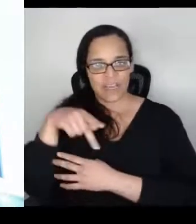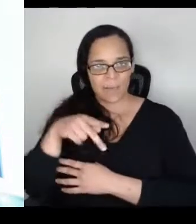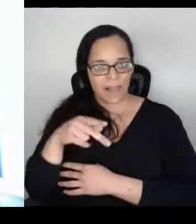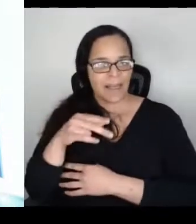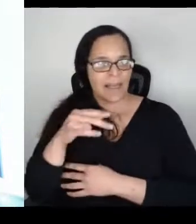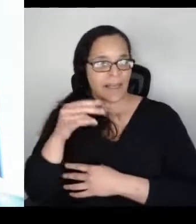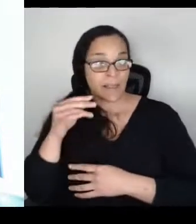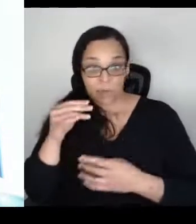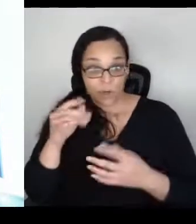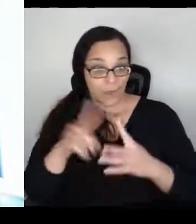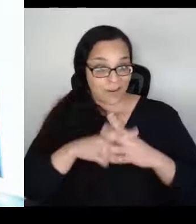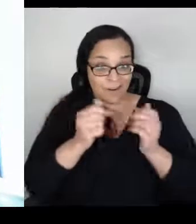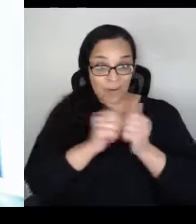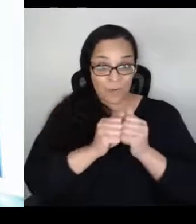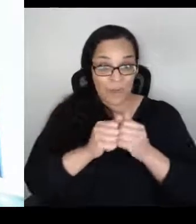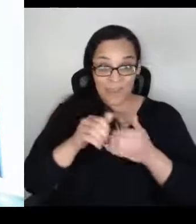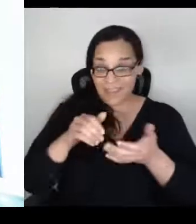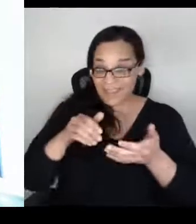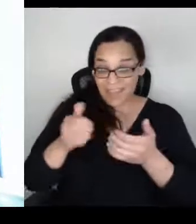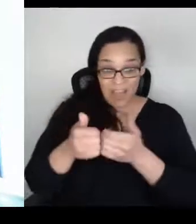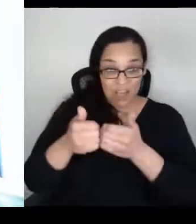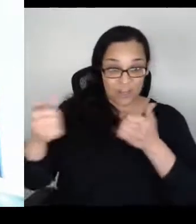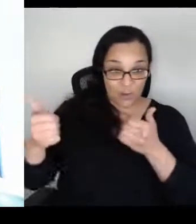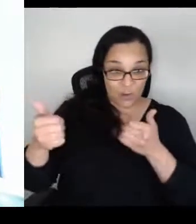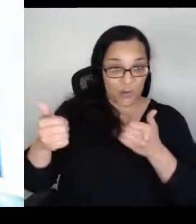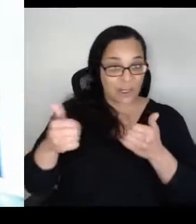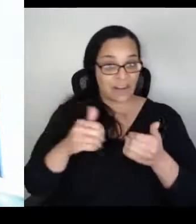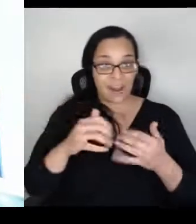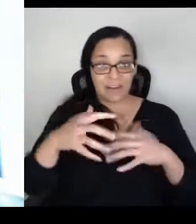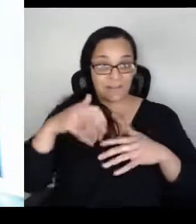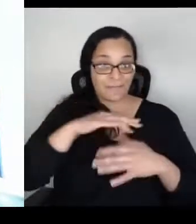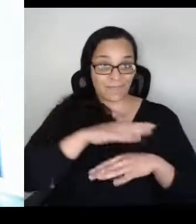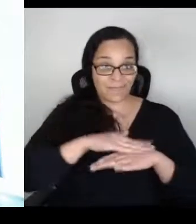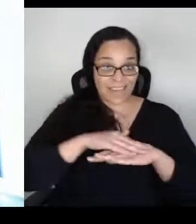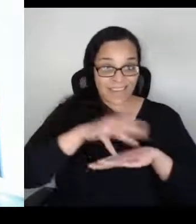of Black folks, of the policies,